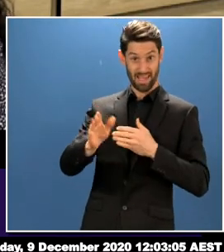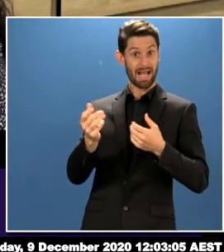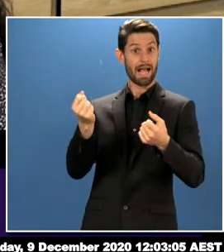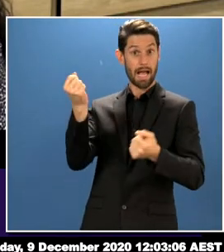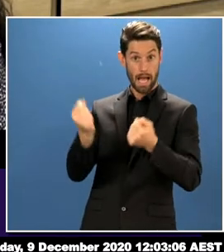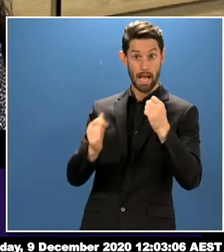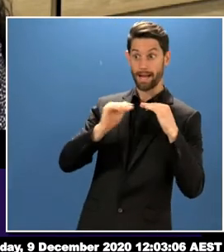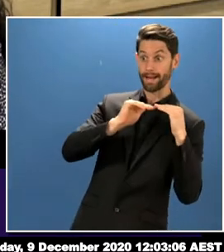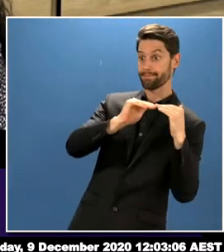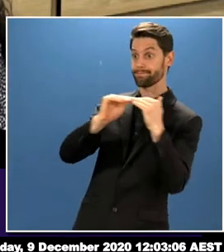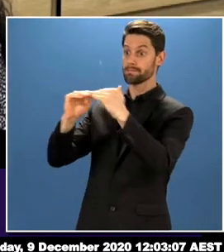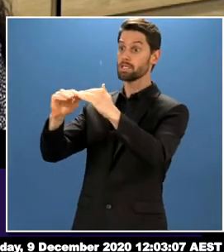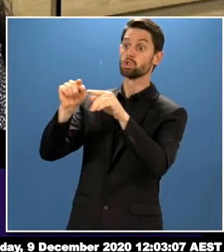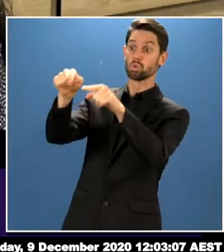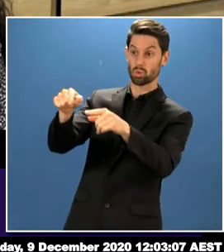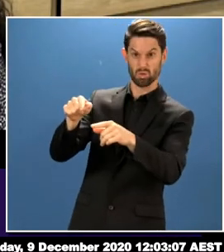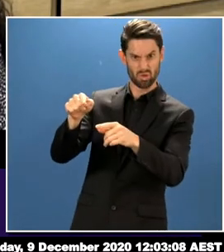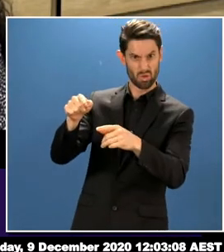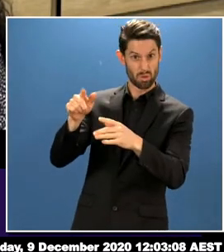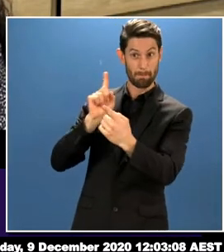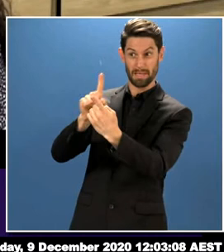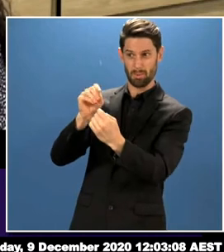to discuss, yes,